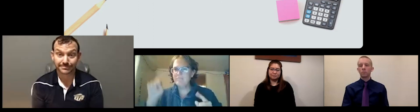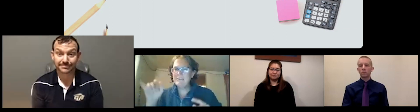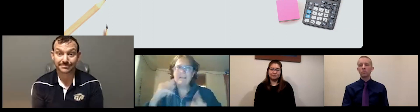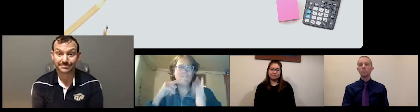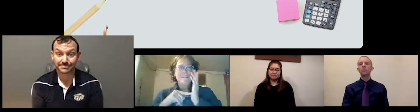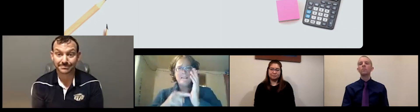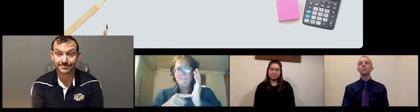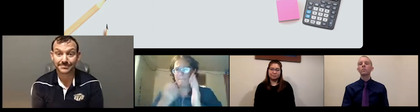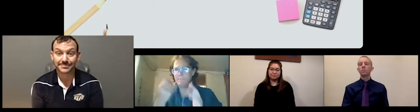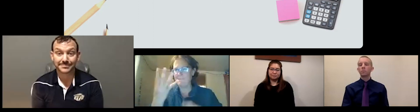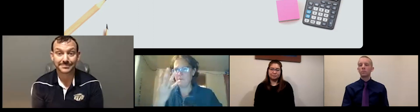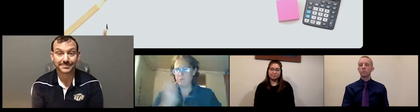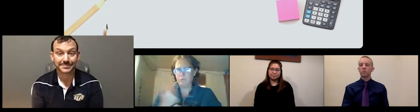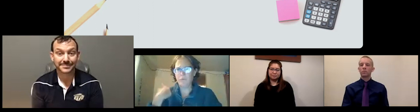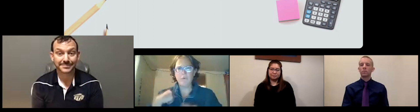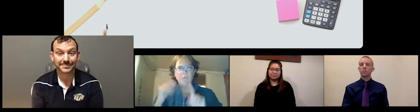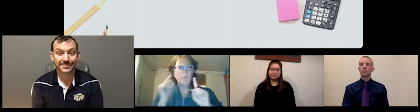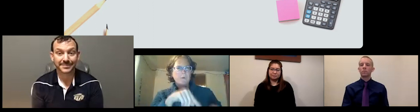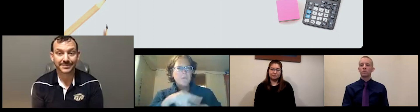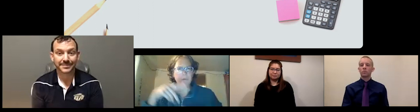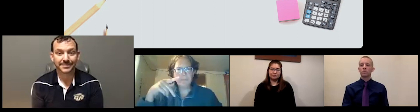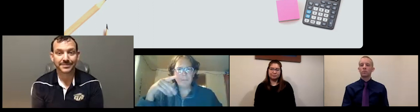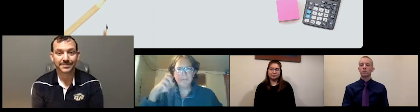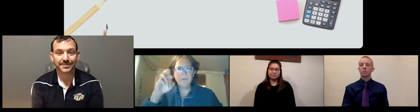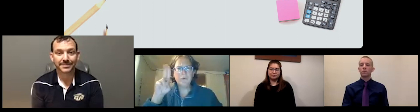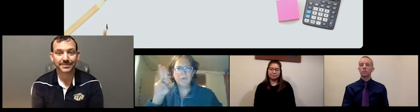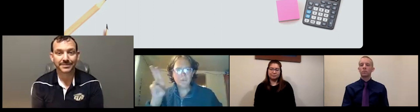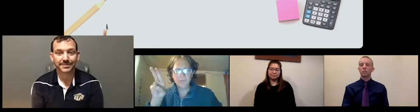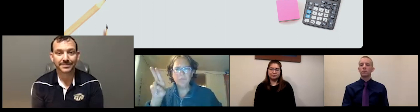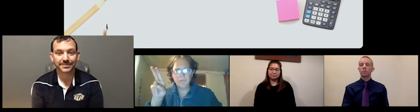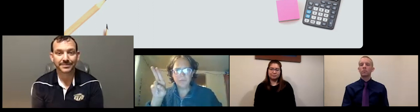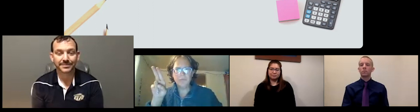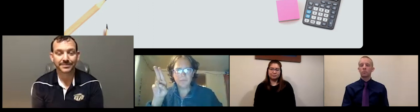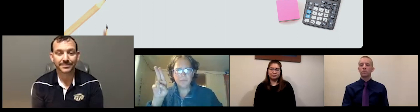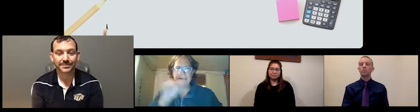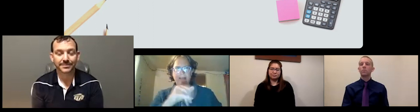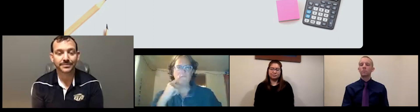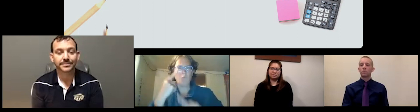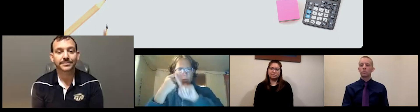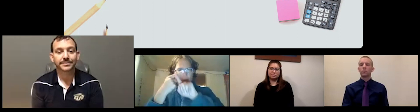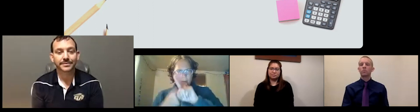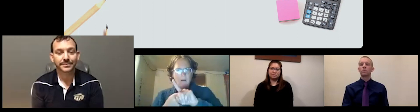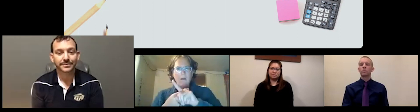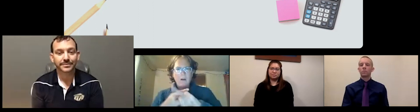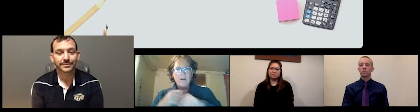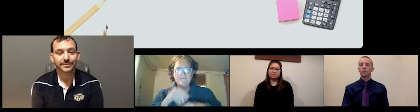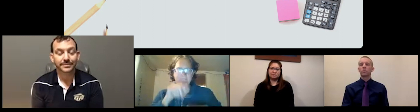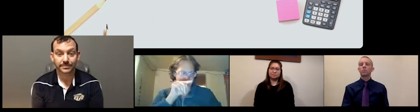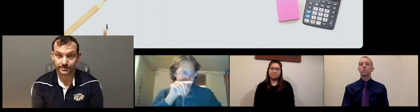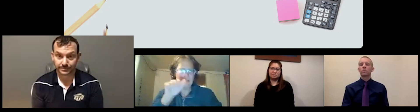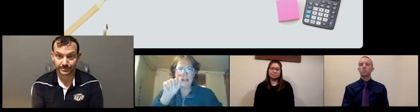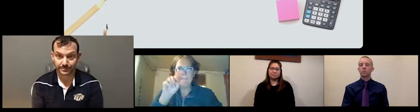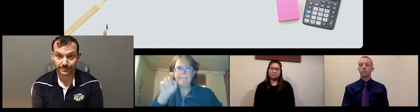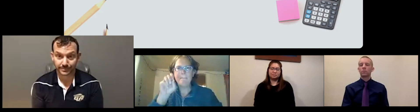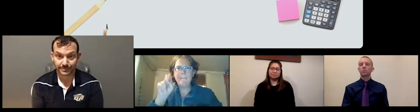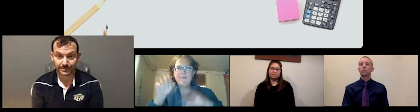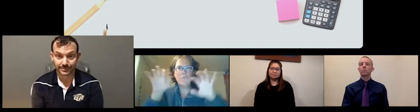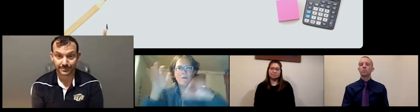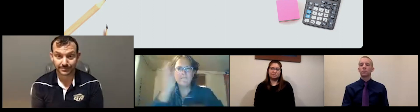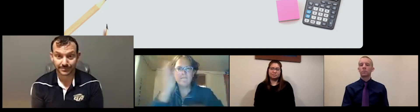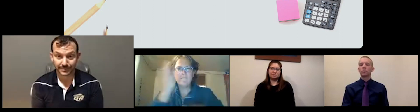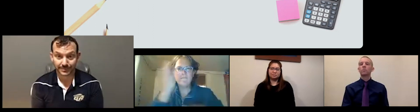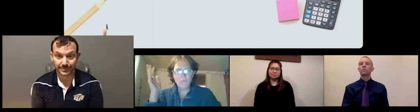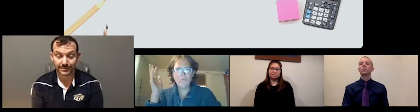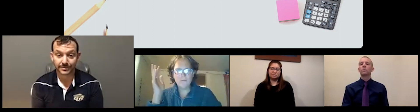For example, four years ago, I went to Peru and stayed there for one month in the Amazon rainforest.